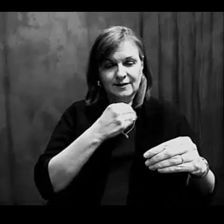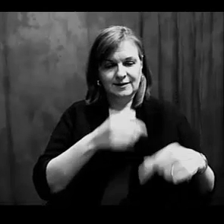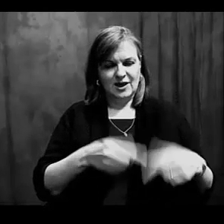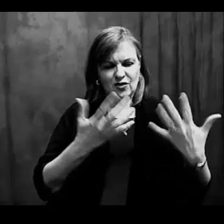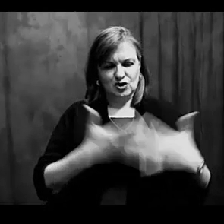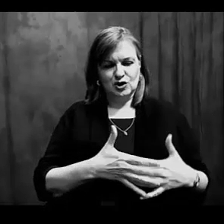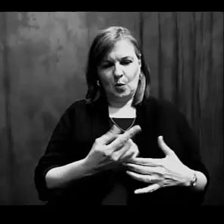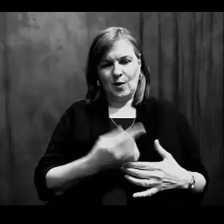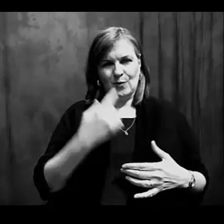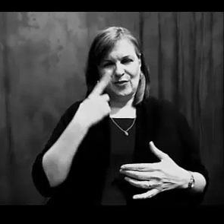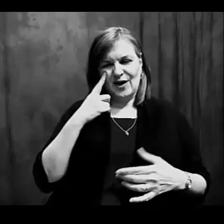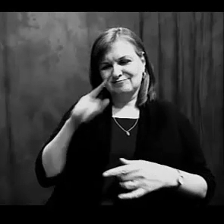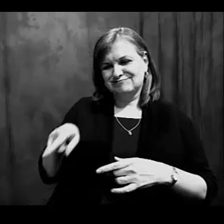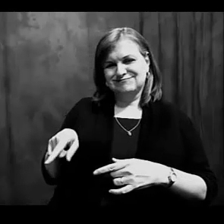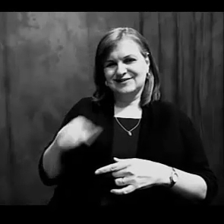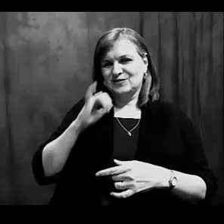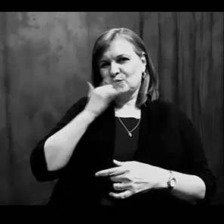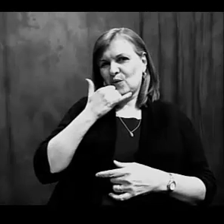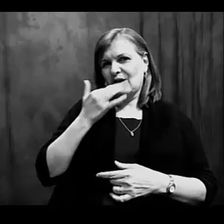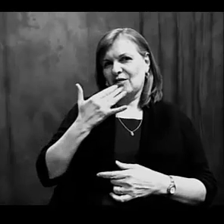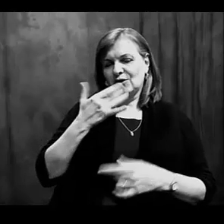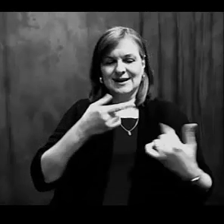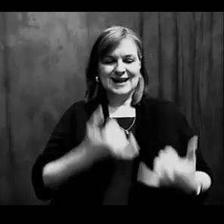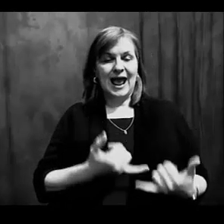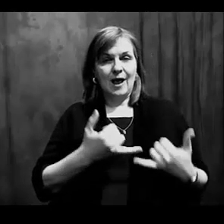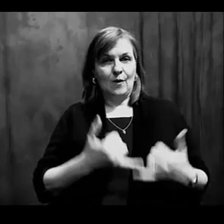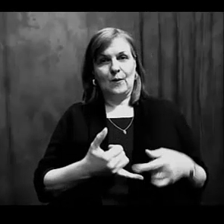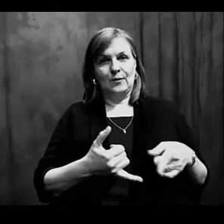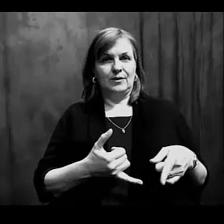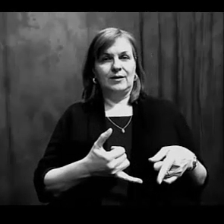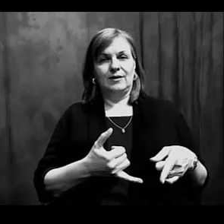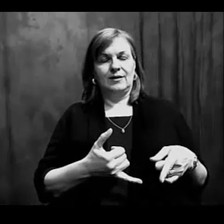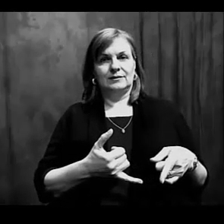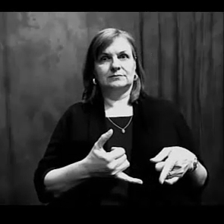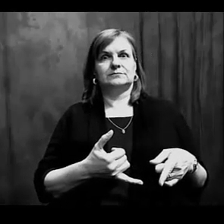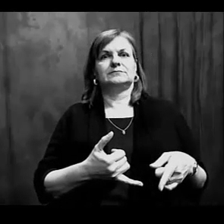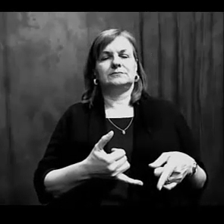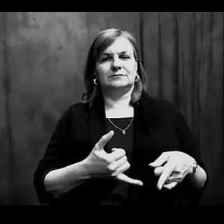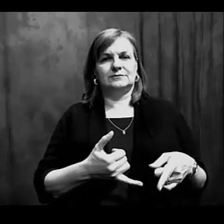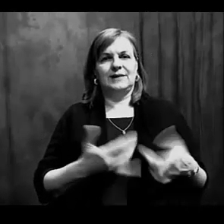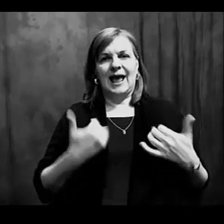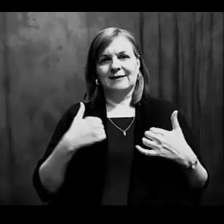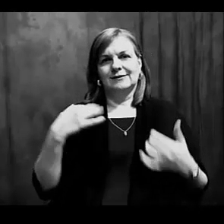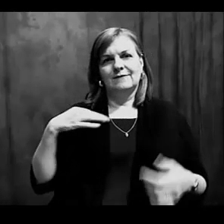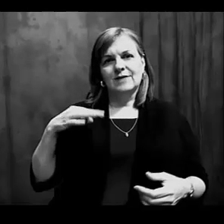this guy that we laughed that before for being the wrong color is suddenly